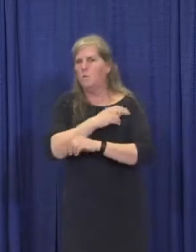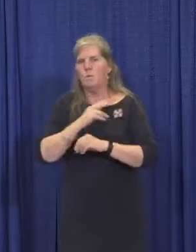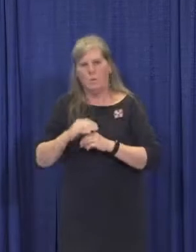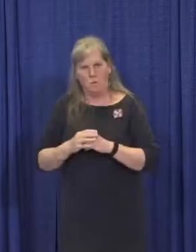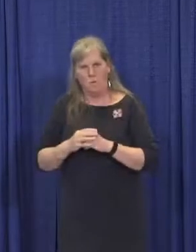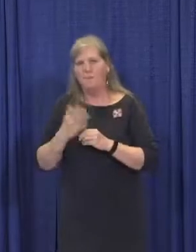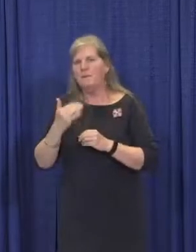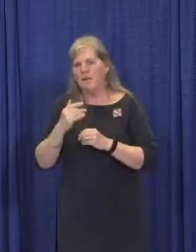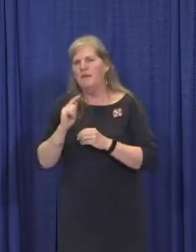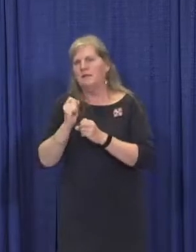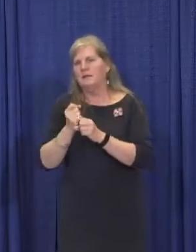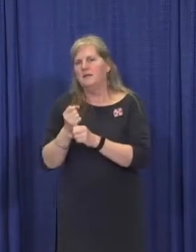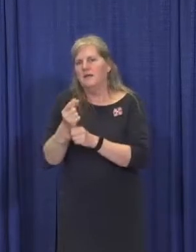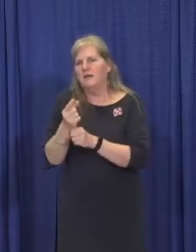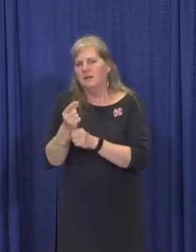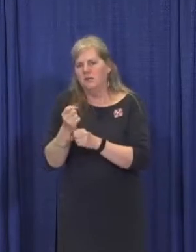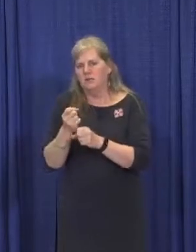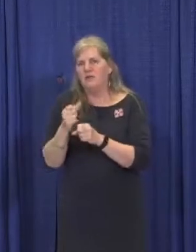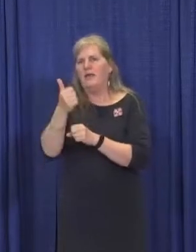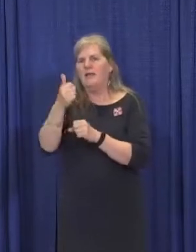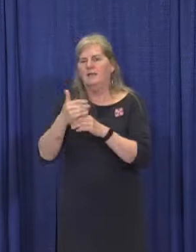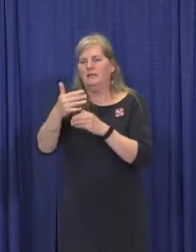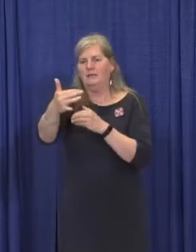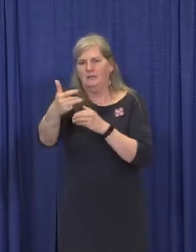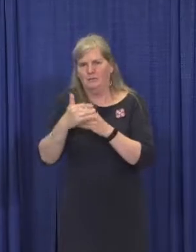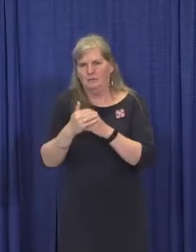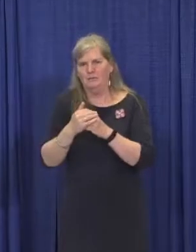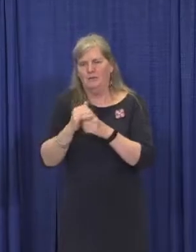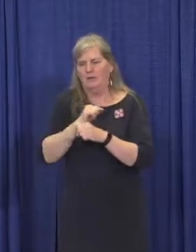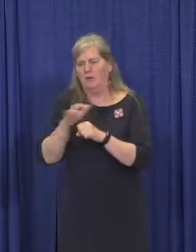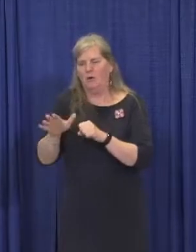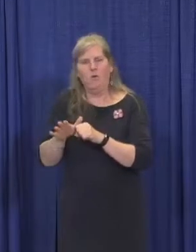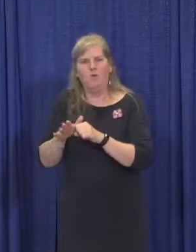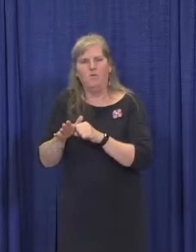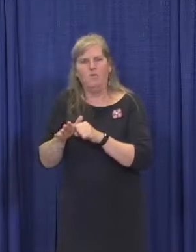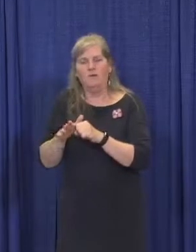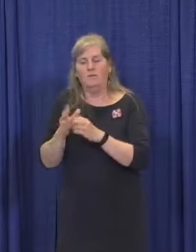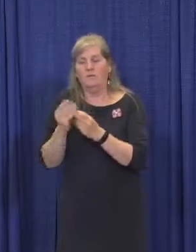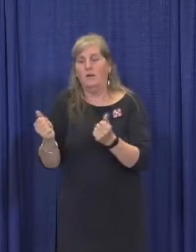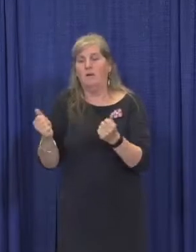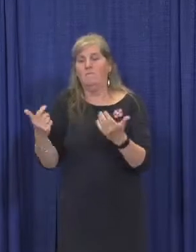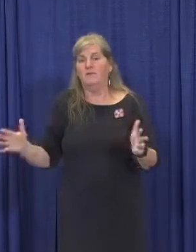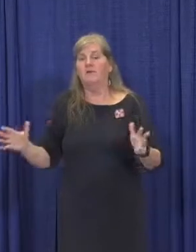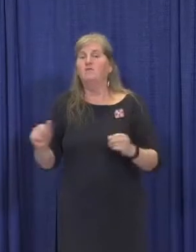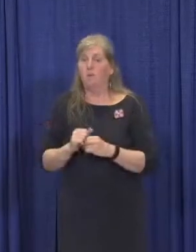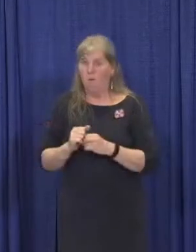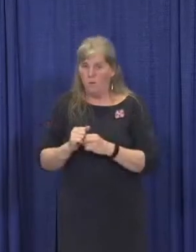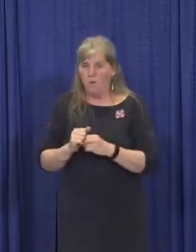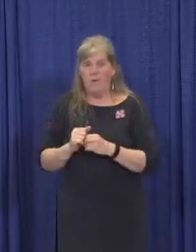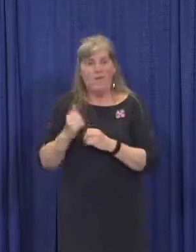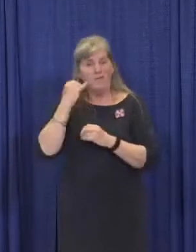party it's next year as well, the next decade. Covid's not going away anytime